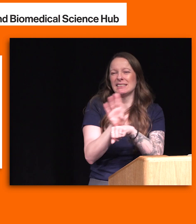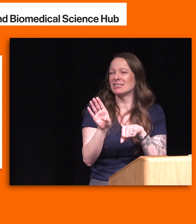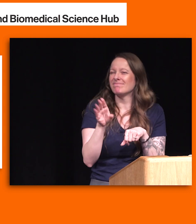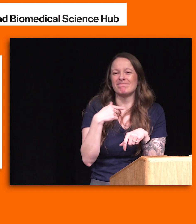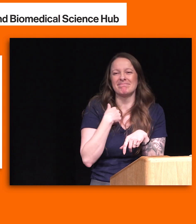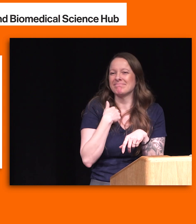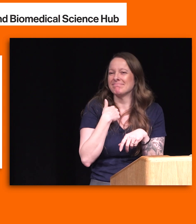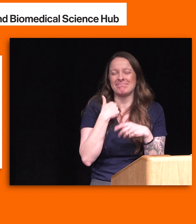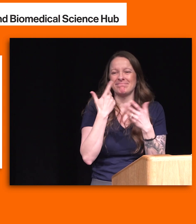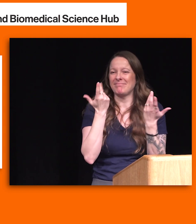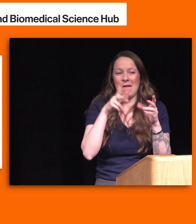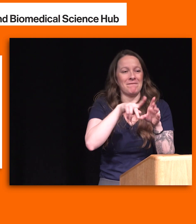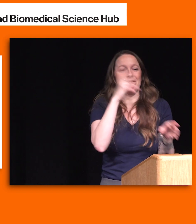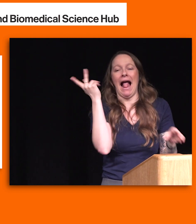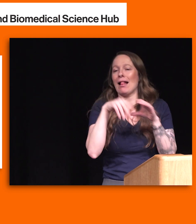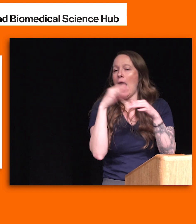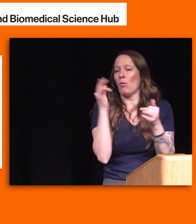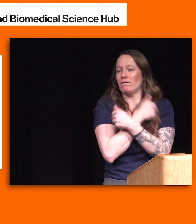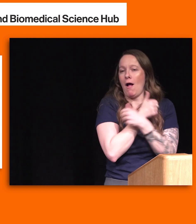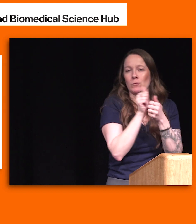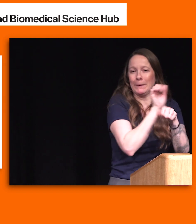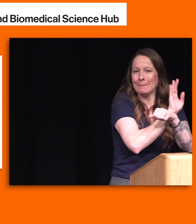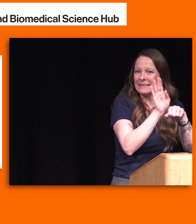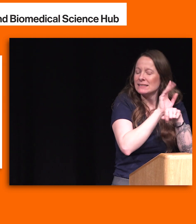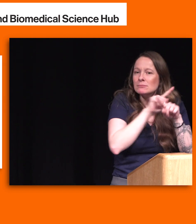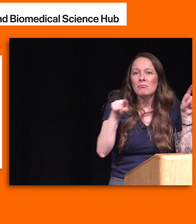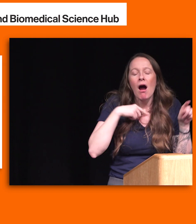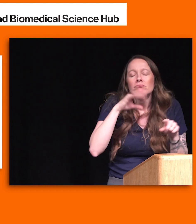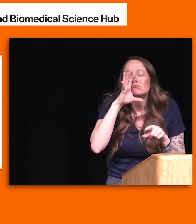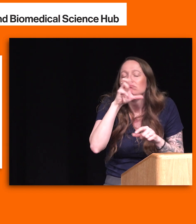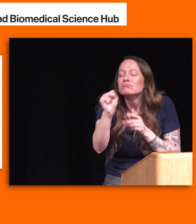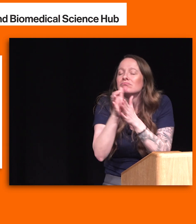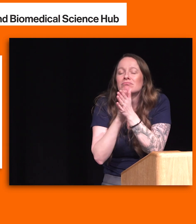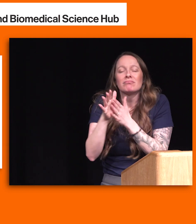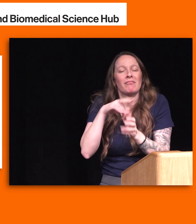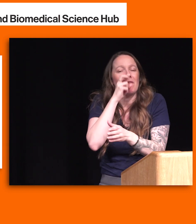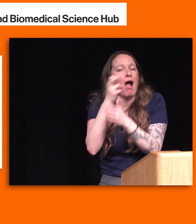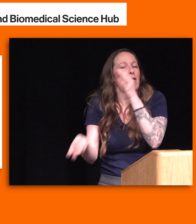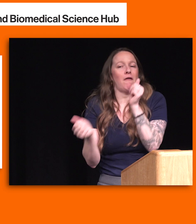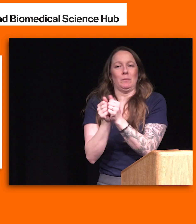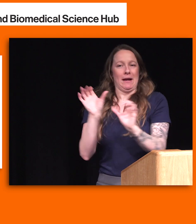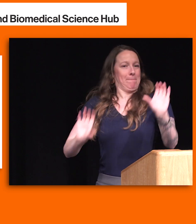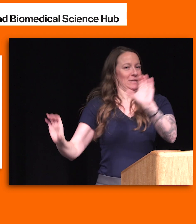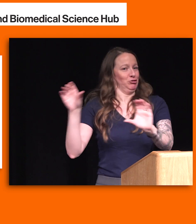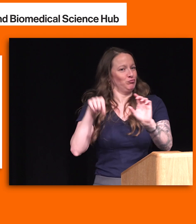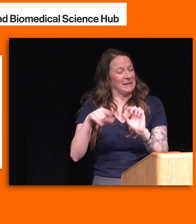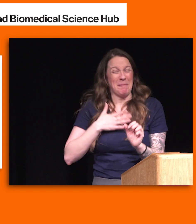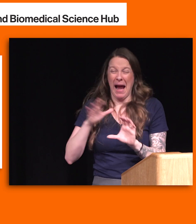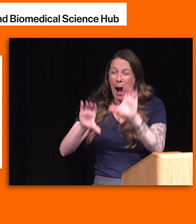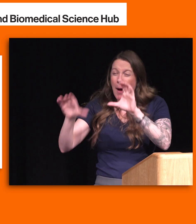It just so happens that entrepreneurship and business really wasn't the thing for me. I fell out of love with it